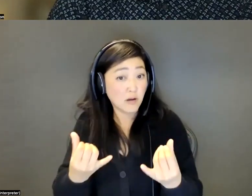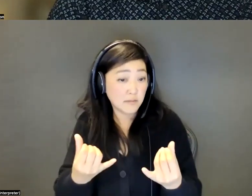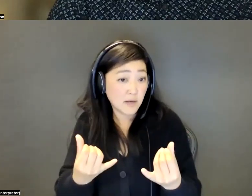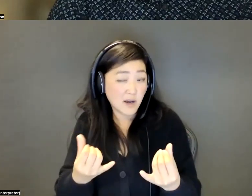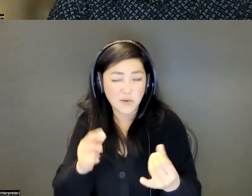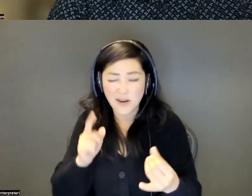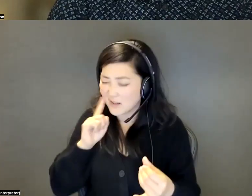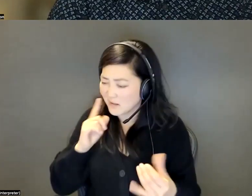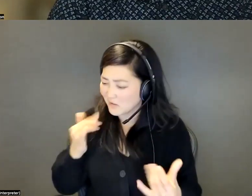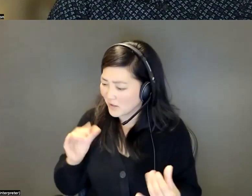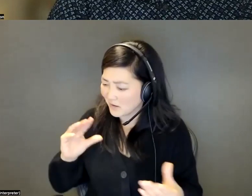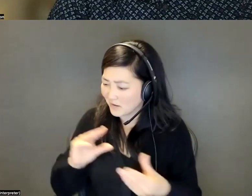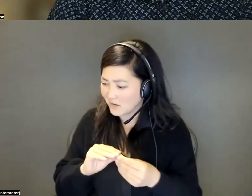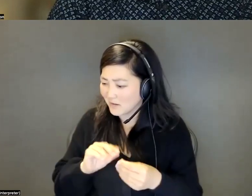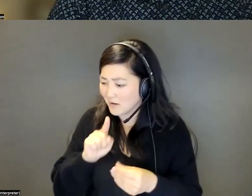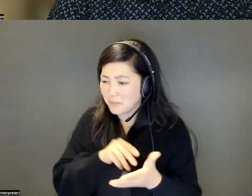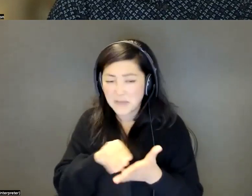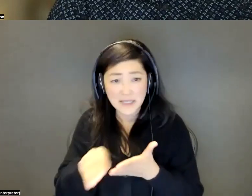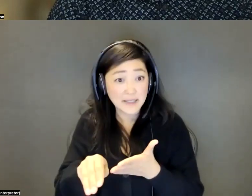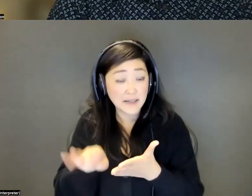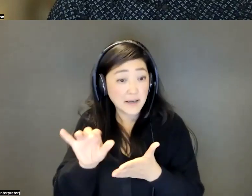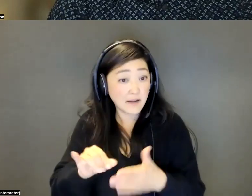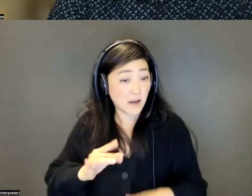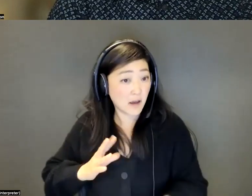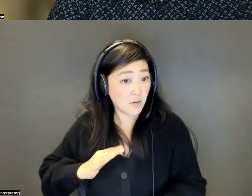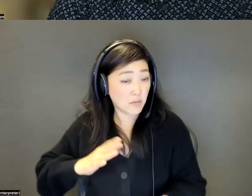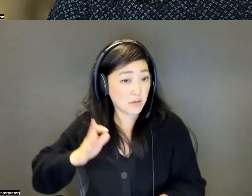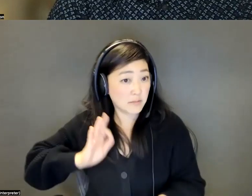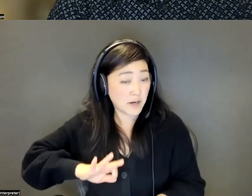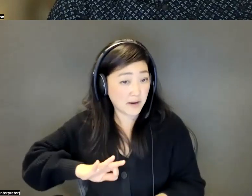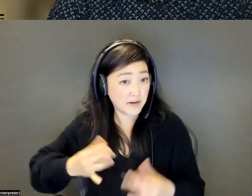I think. And that's really useful. What we've found is that they're